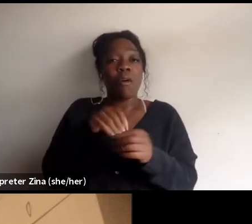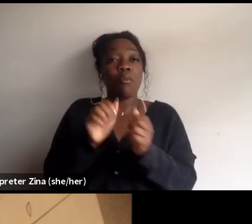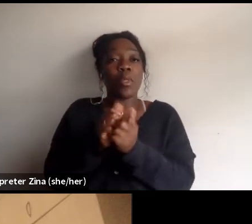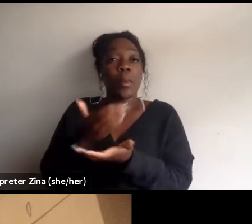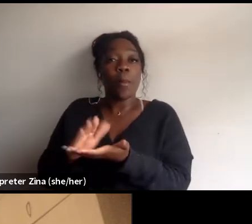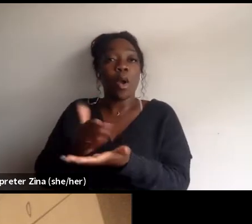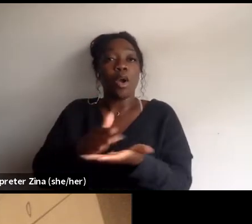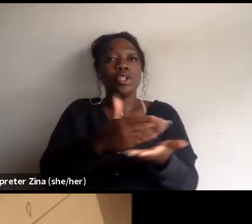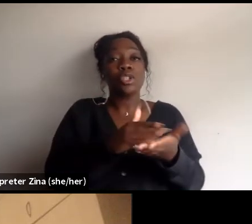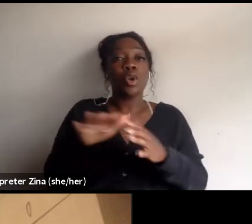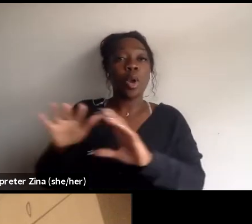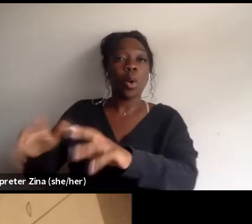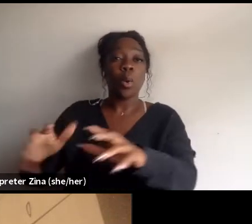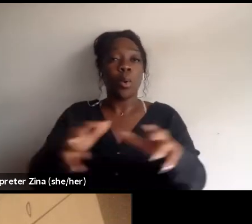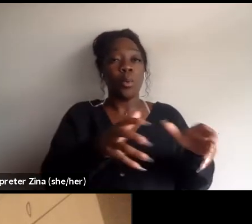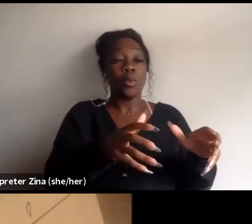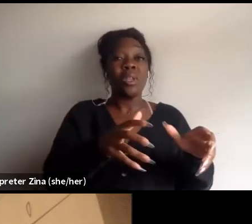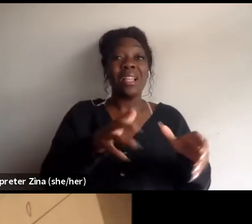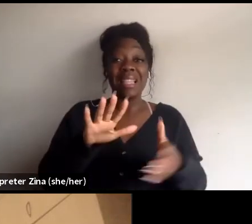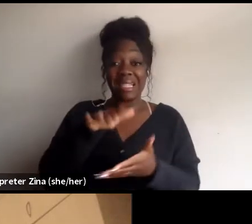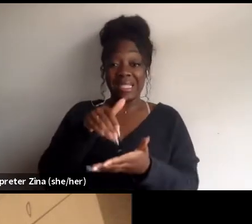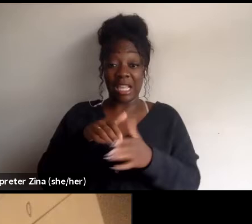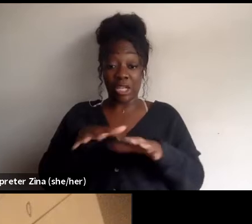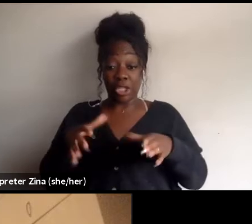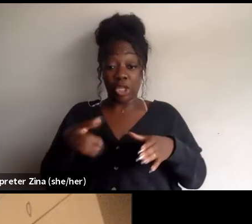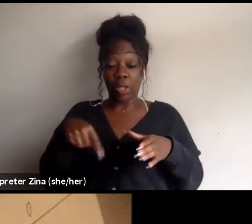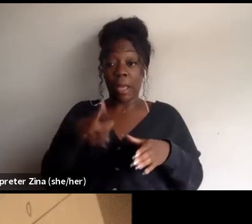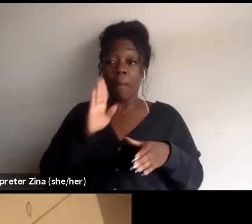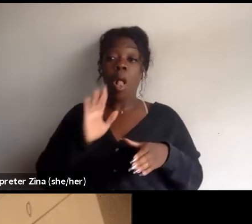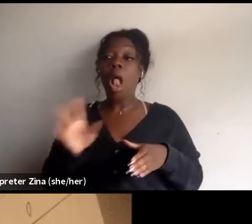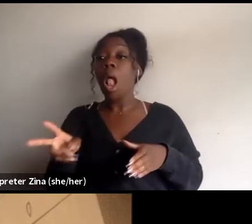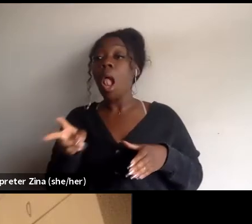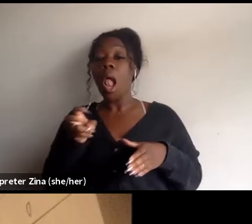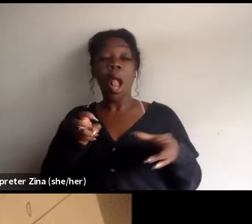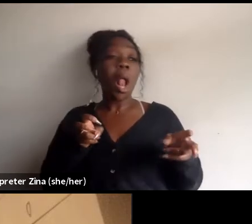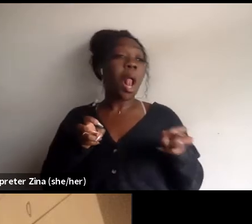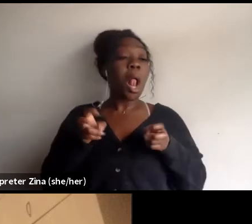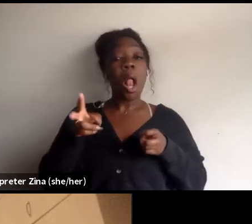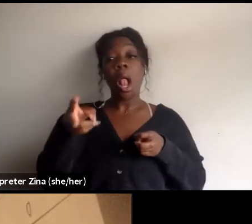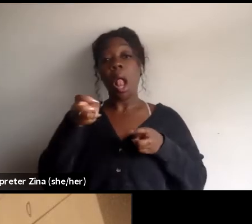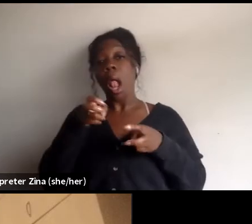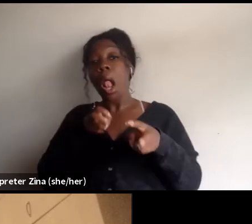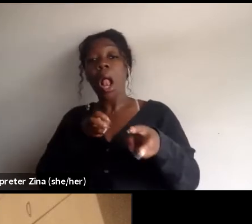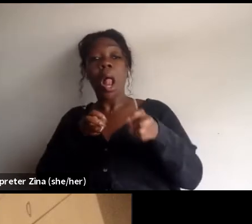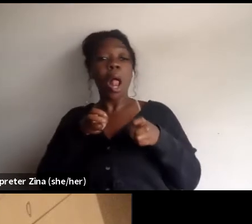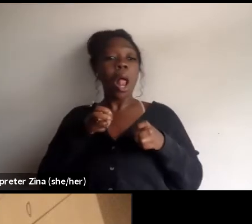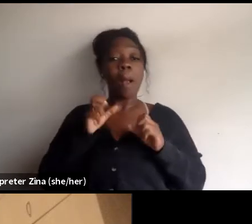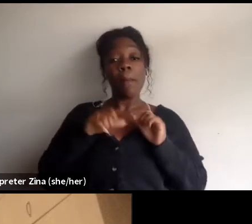the work, package it, sometimes the people in the margins don't even recognize for awhile but that's not actually their ideas,